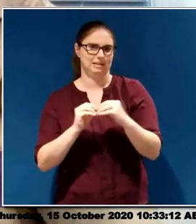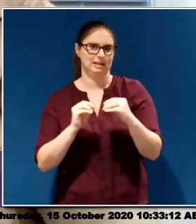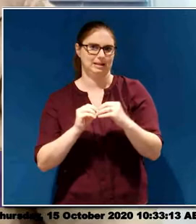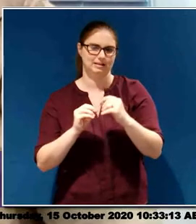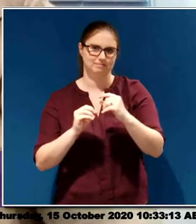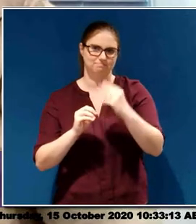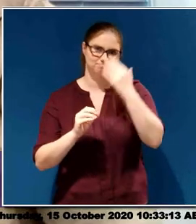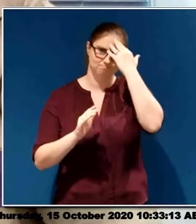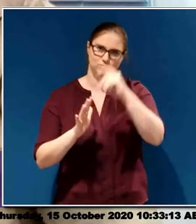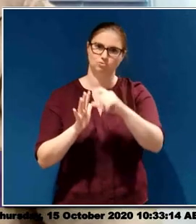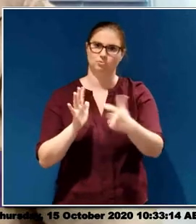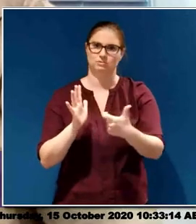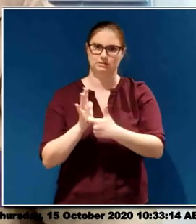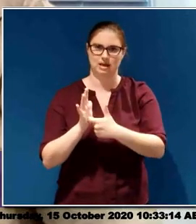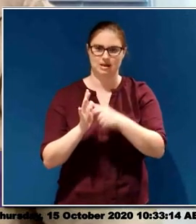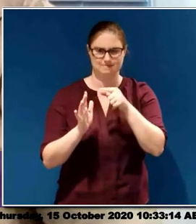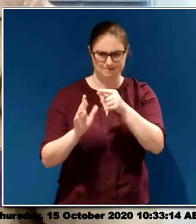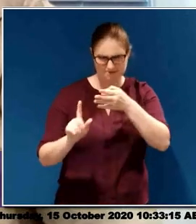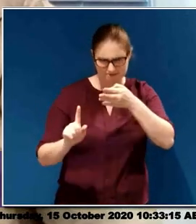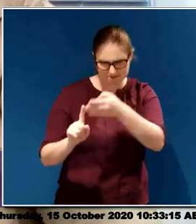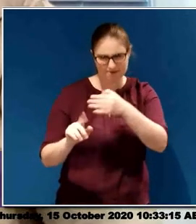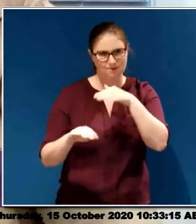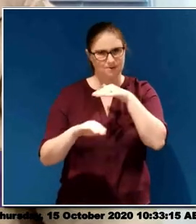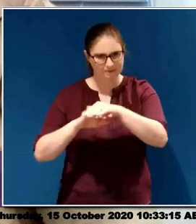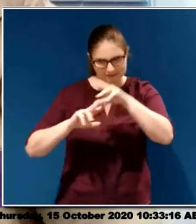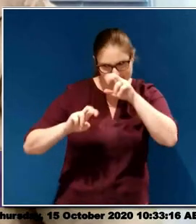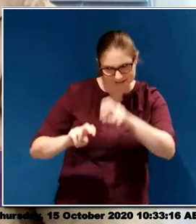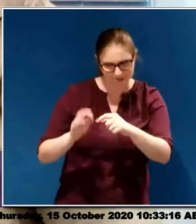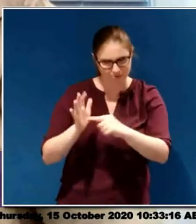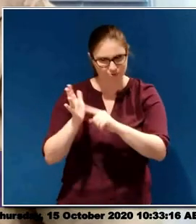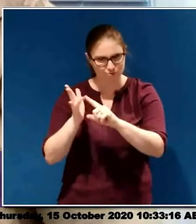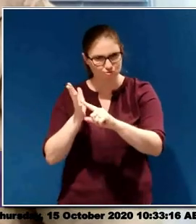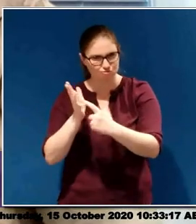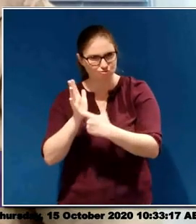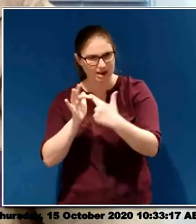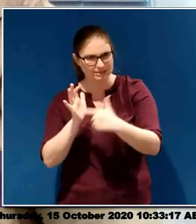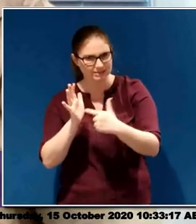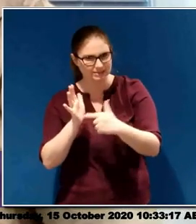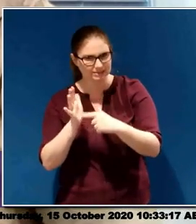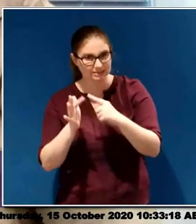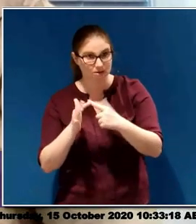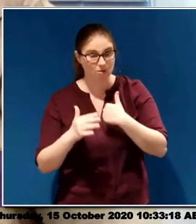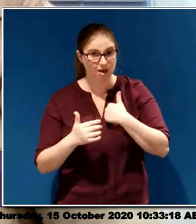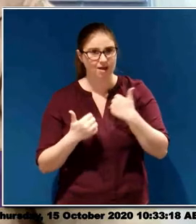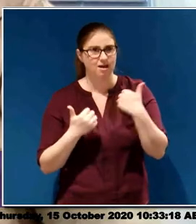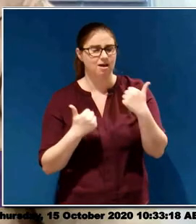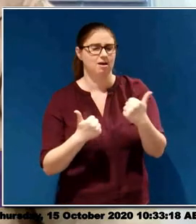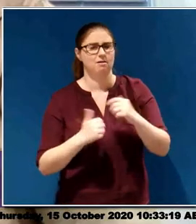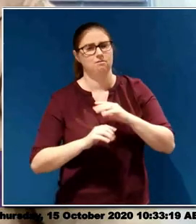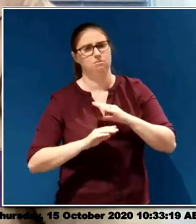So we finally sort of thought that we found something that might make his life a little bit easier.